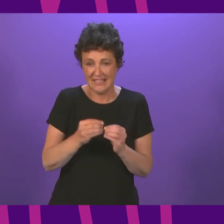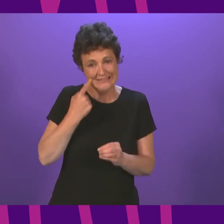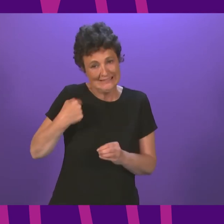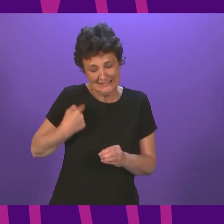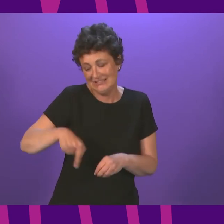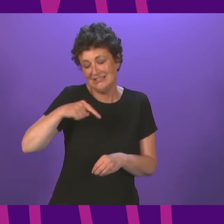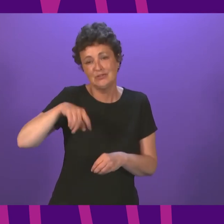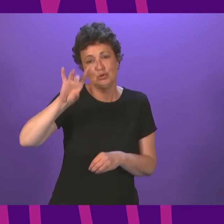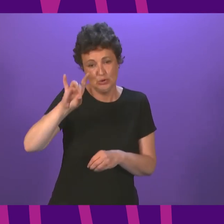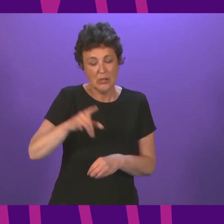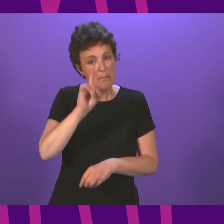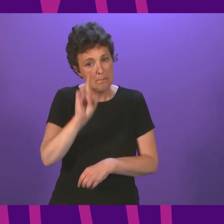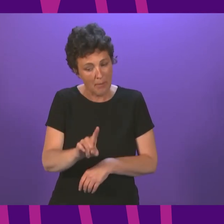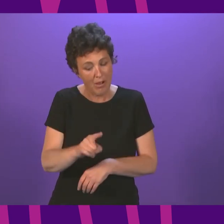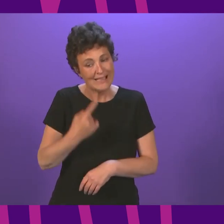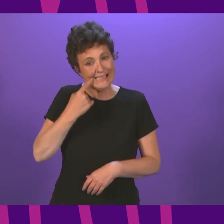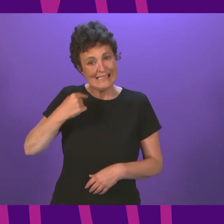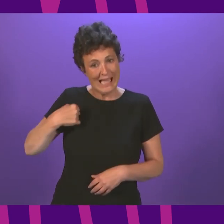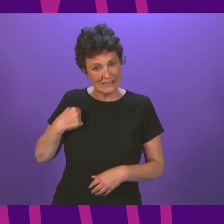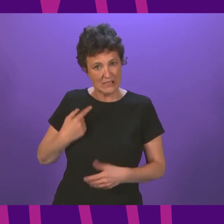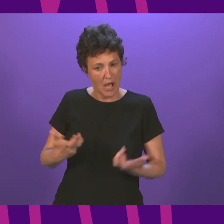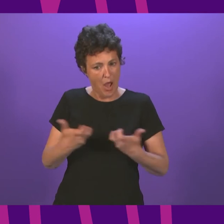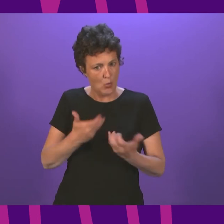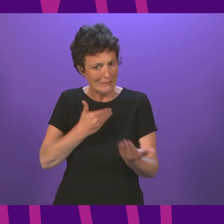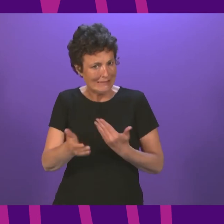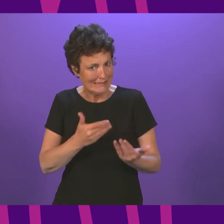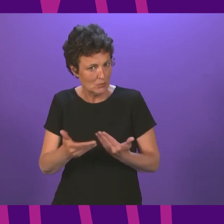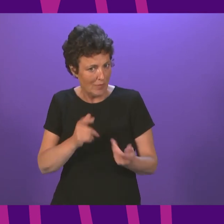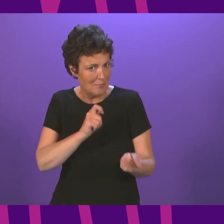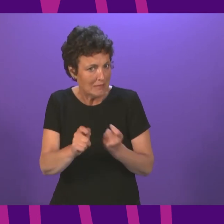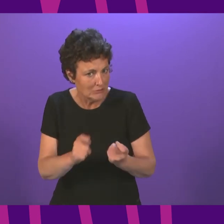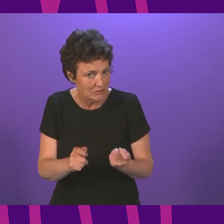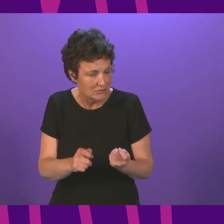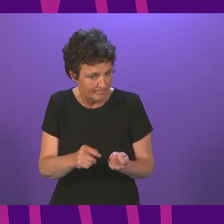we have serious concerns. Overall, the measures should not have been railroaded through Parliament